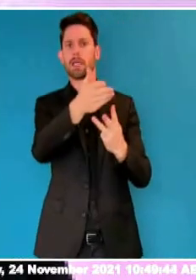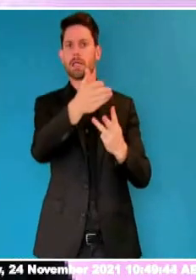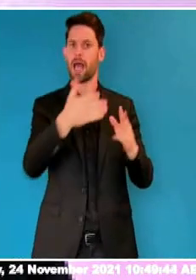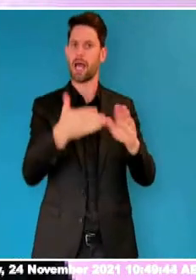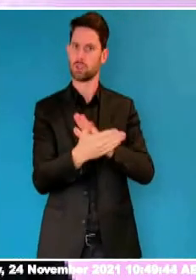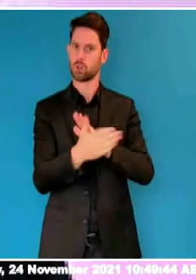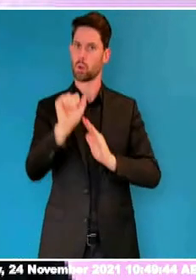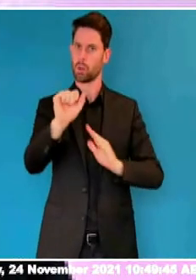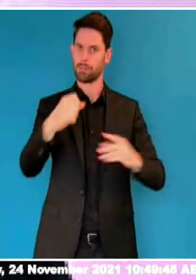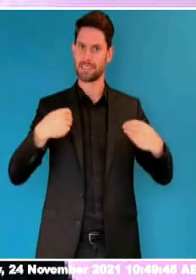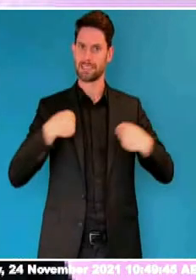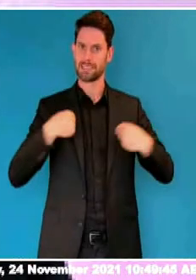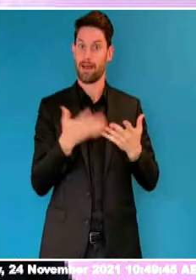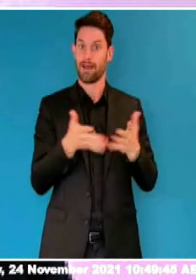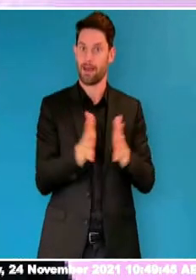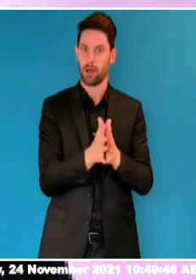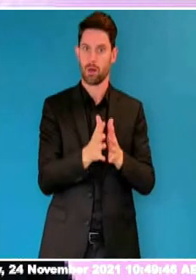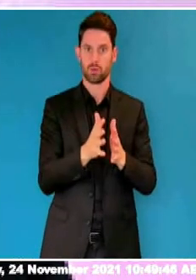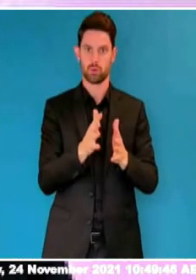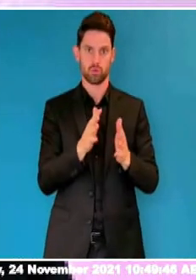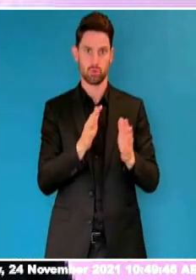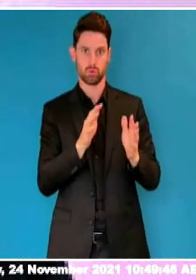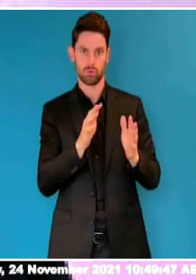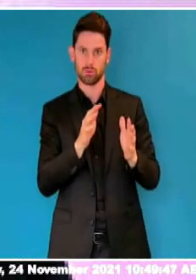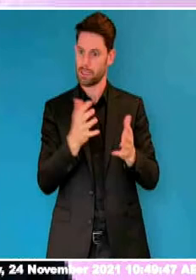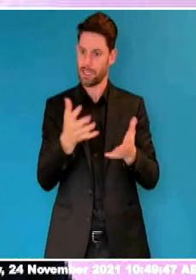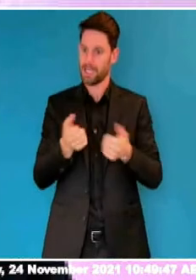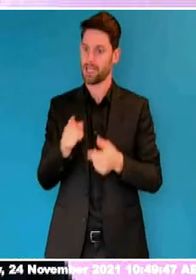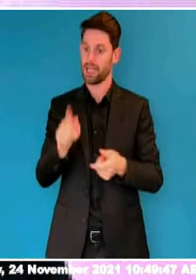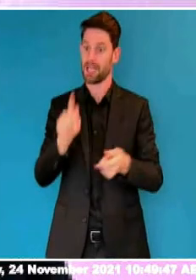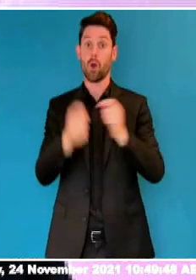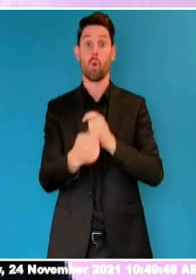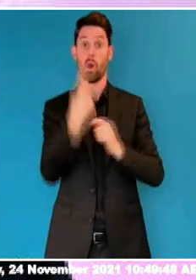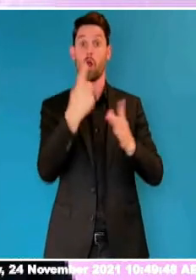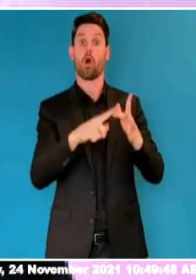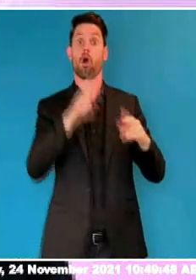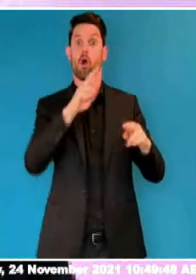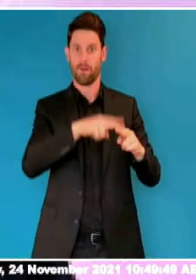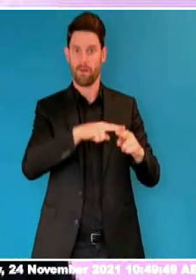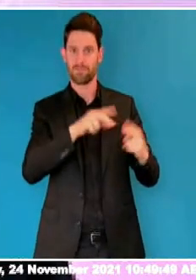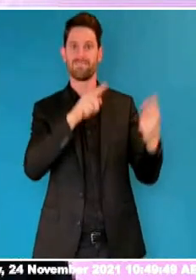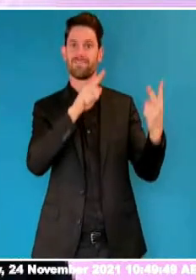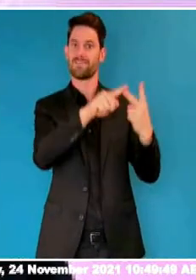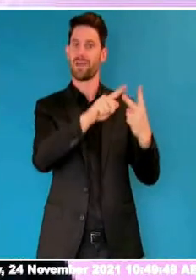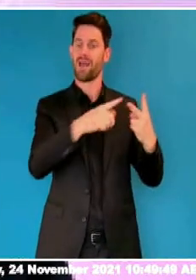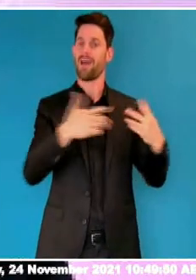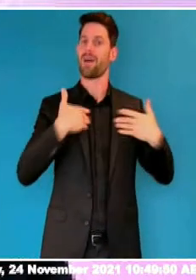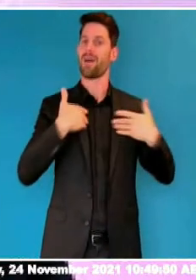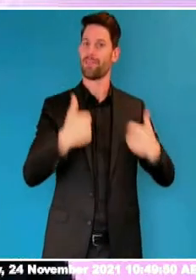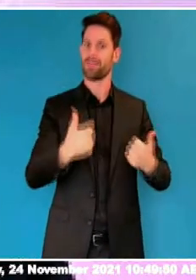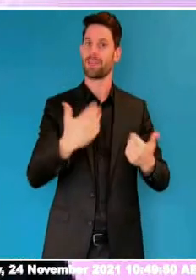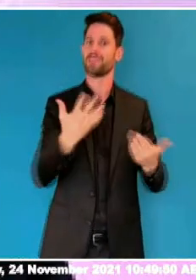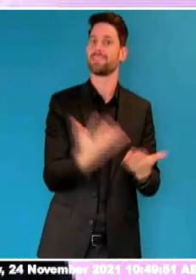one of those was the Health, Safety and Wellbeing team. Do you capture the cost of accommodations provided that way?